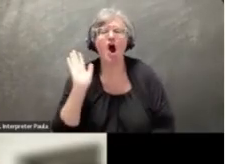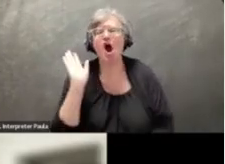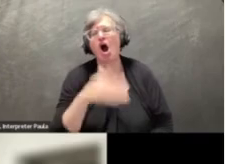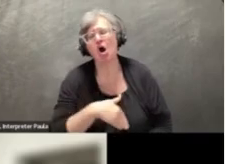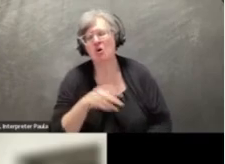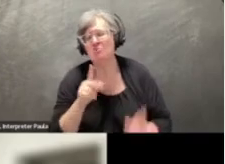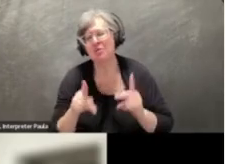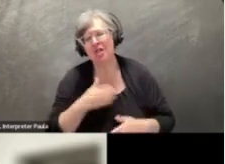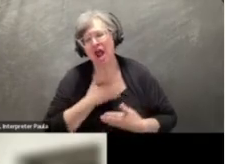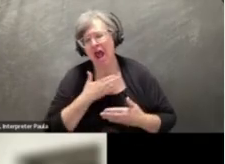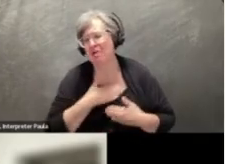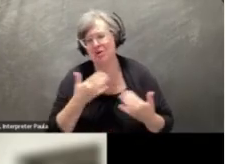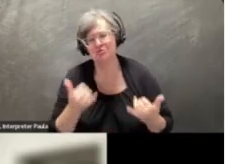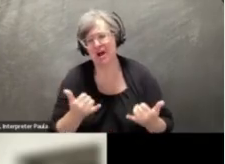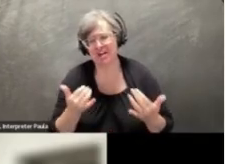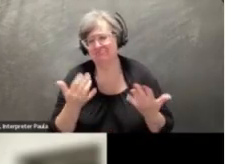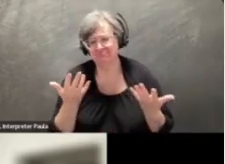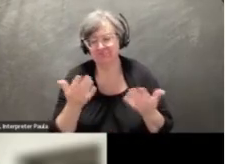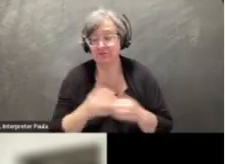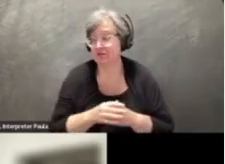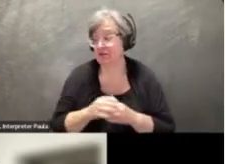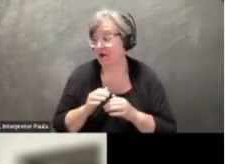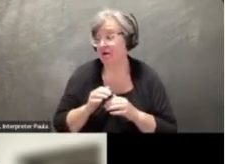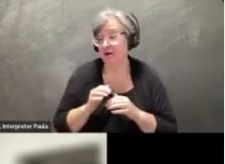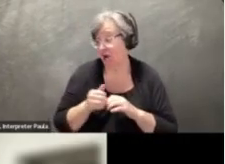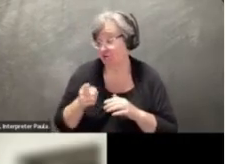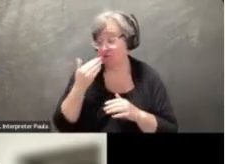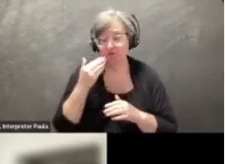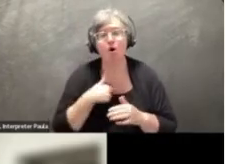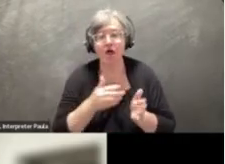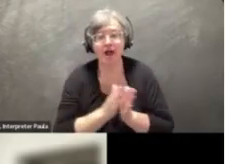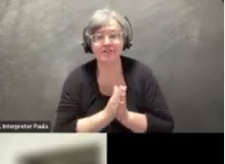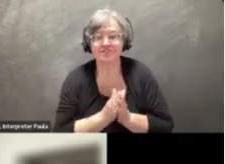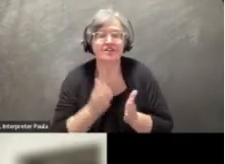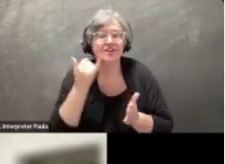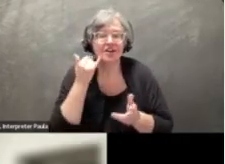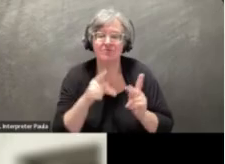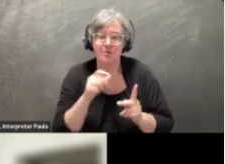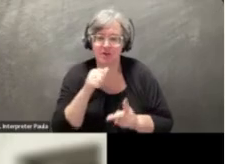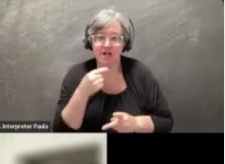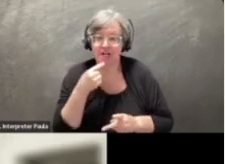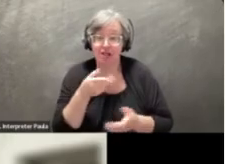way we're doing things around here. Oh, how do you know? Oh, I asked them. Well, people aren't comfortable telling the truth. Of course, they're going to tell